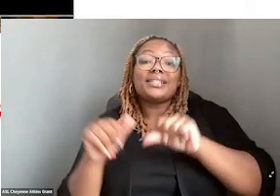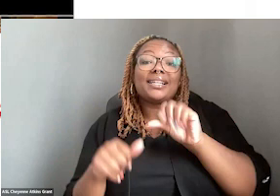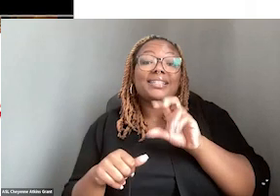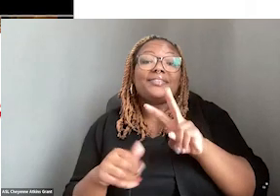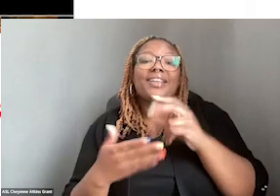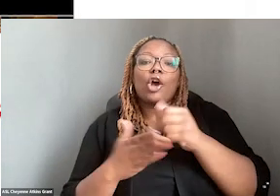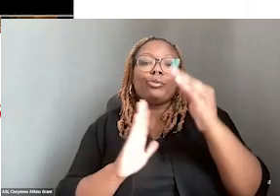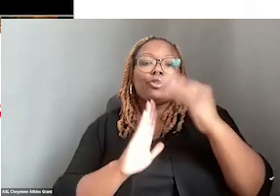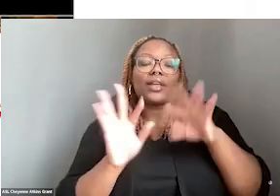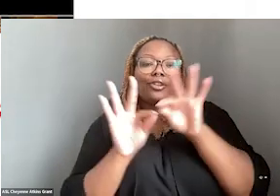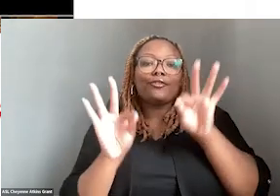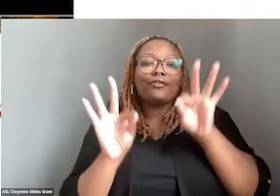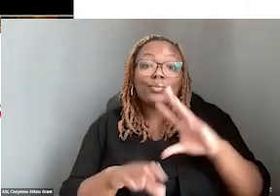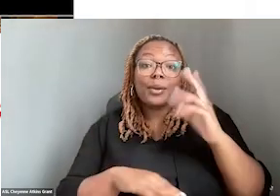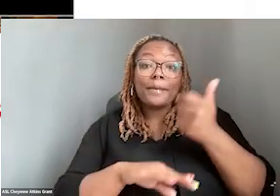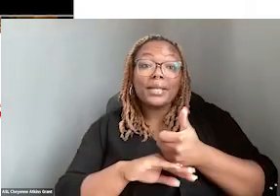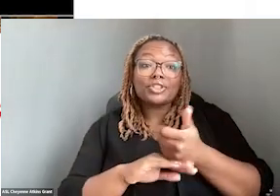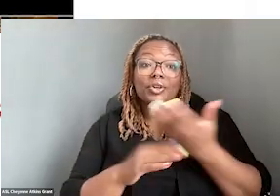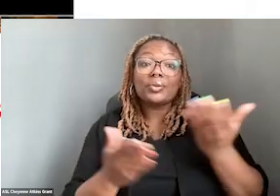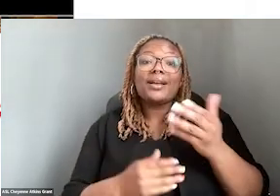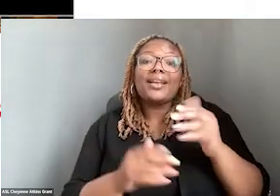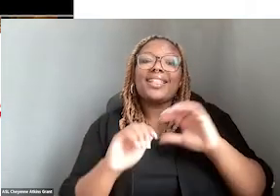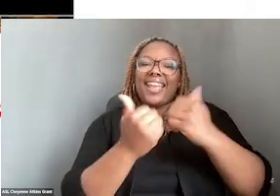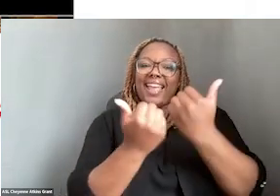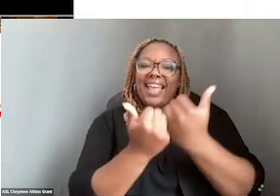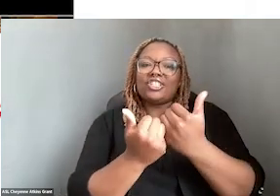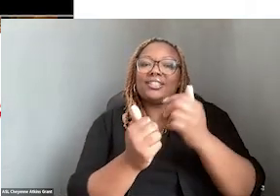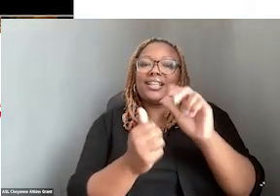which are based on the agency administrative guidelines.